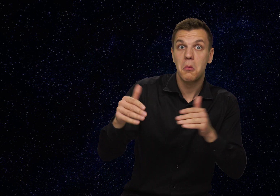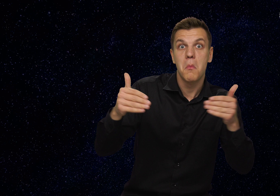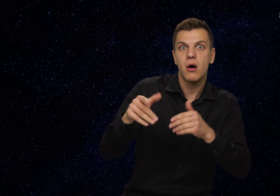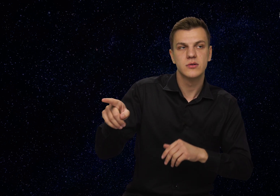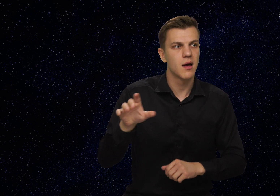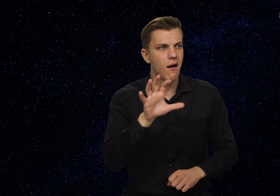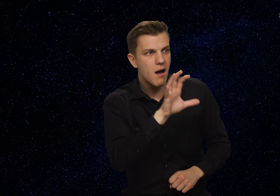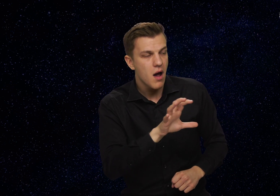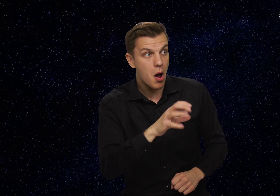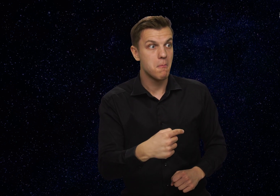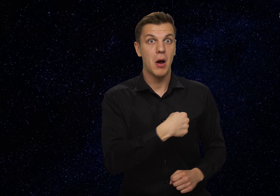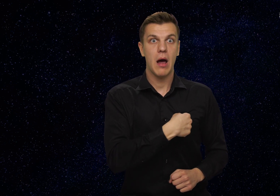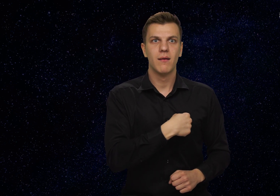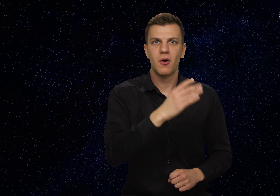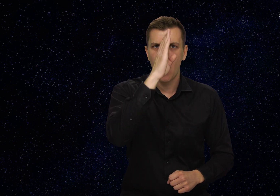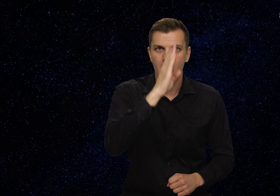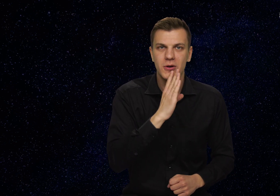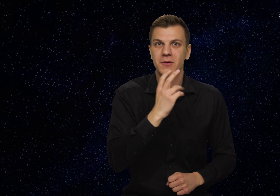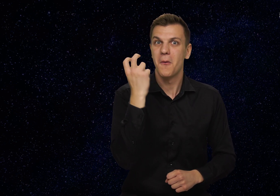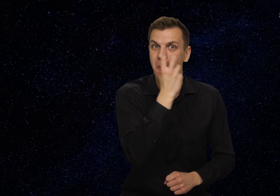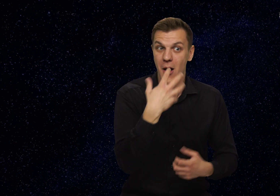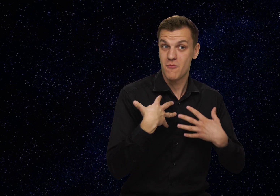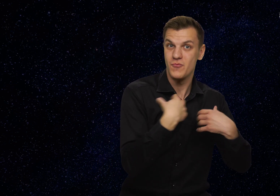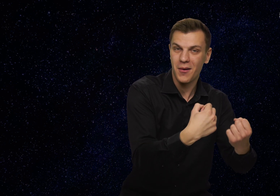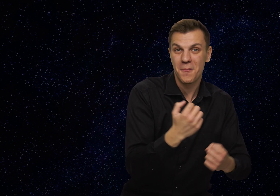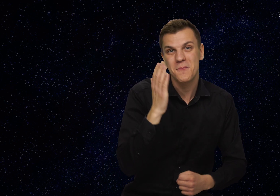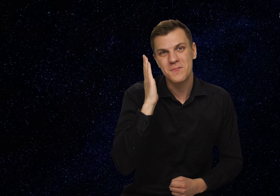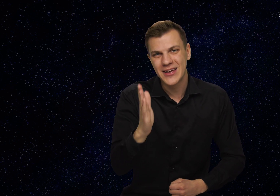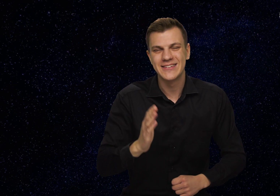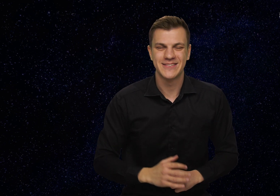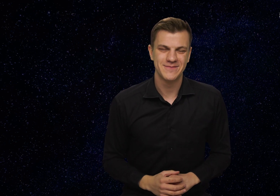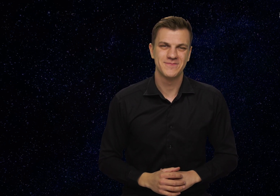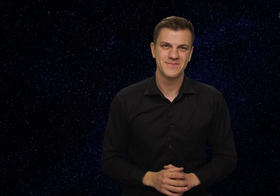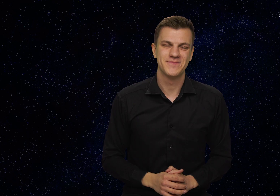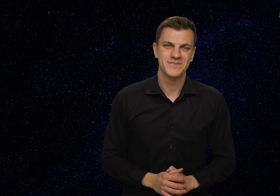Maybe this is what will make more people will love the universe? :)